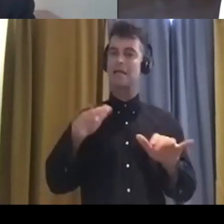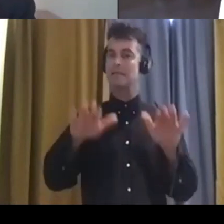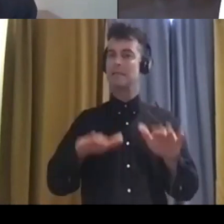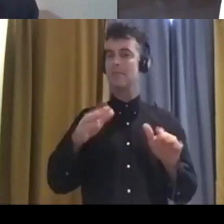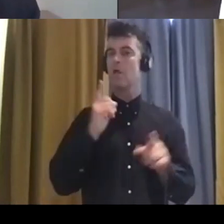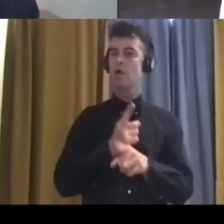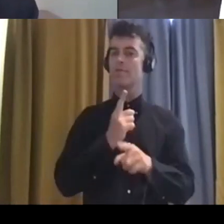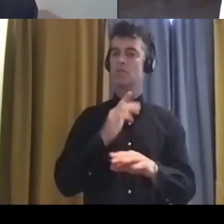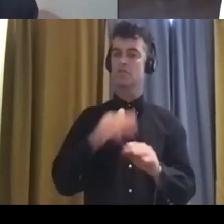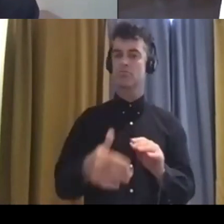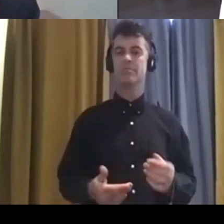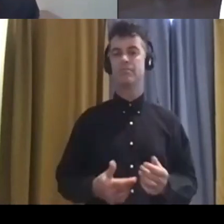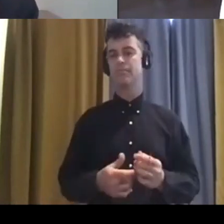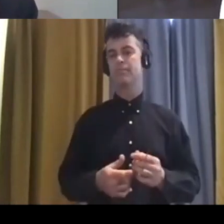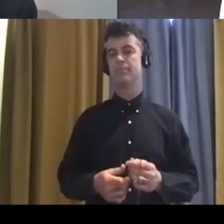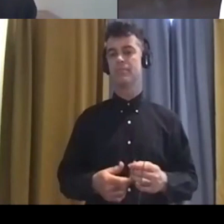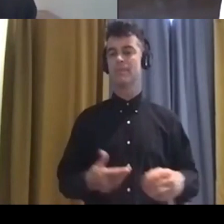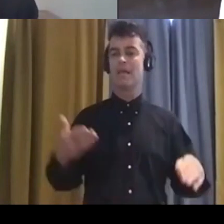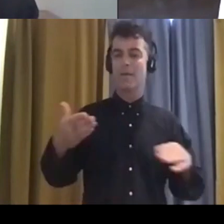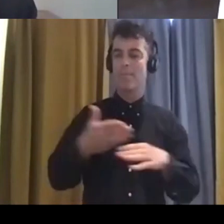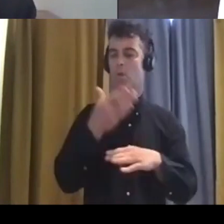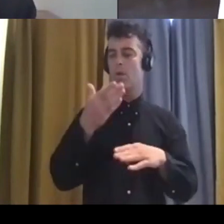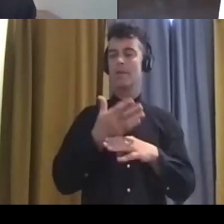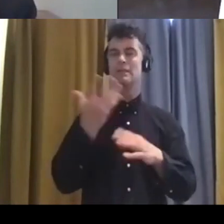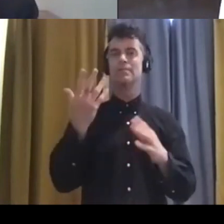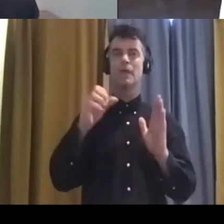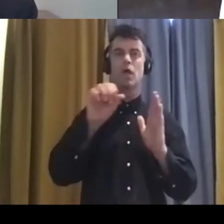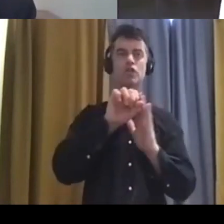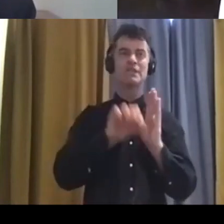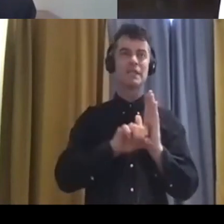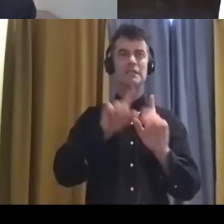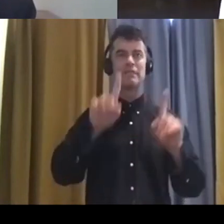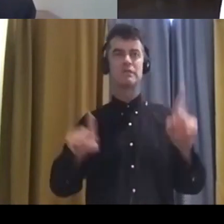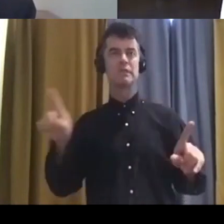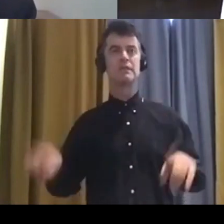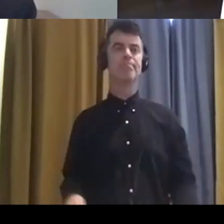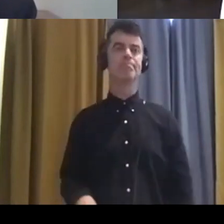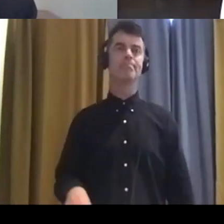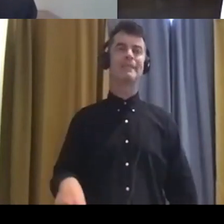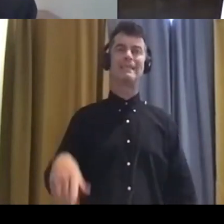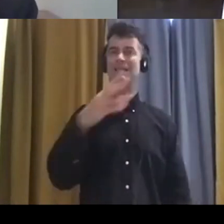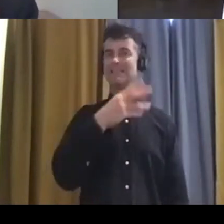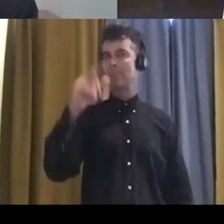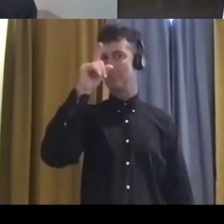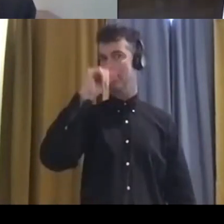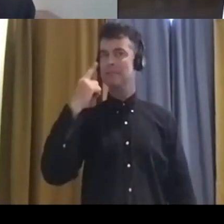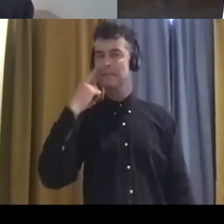around employment and gender diversity around that and some people have seen that the role